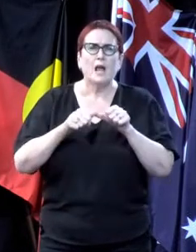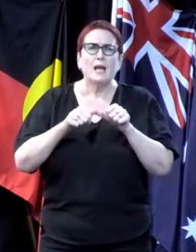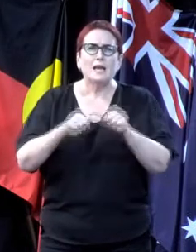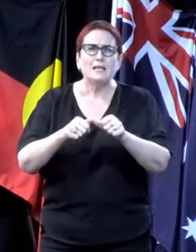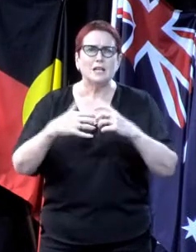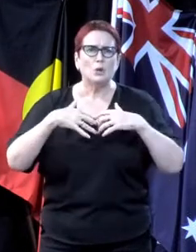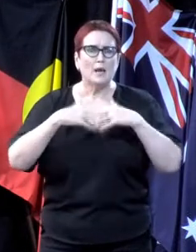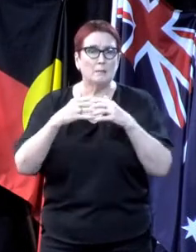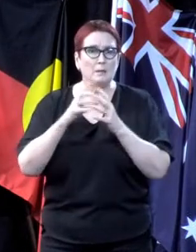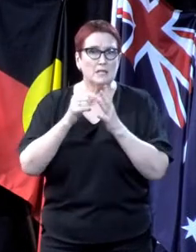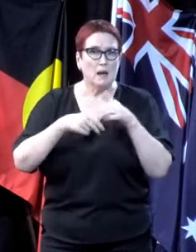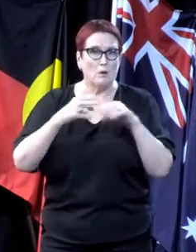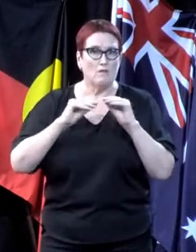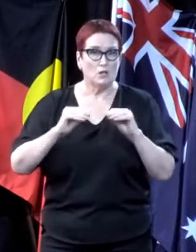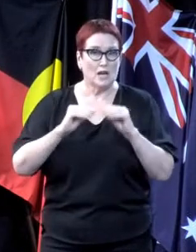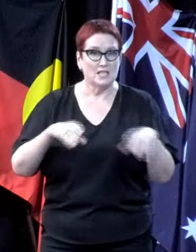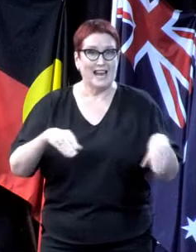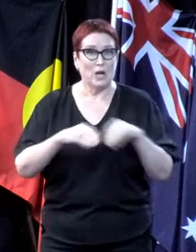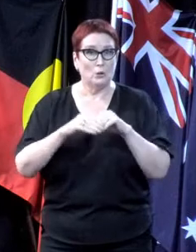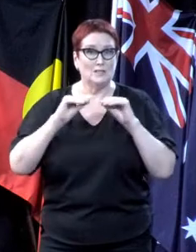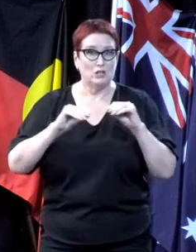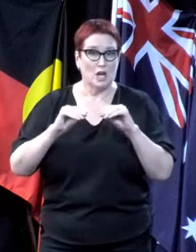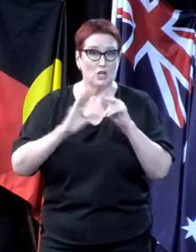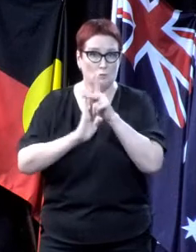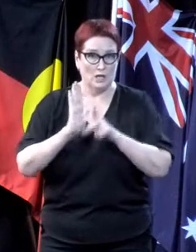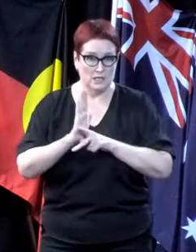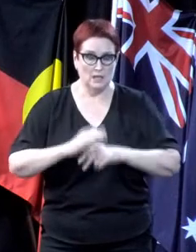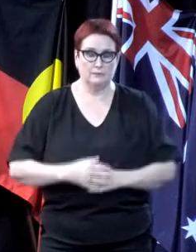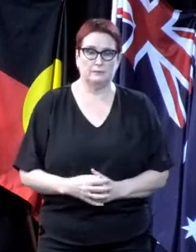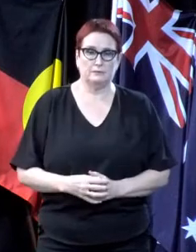inclusion education policies with the review in 2021.